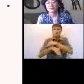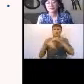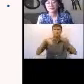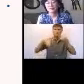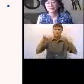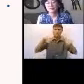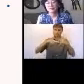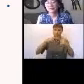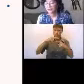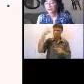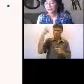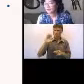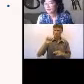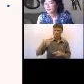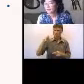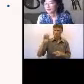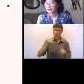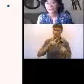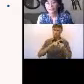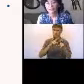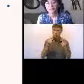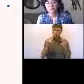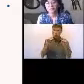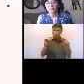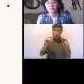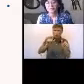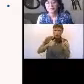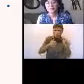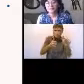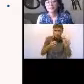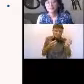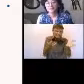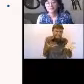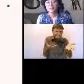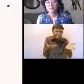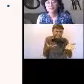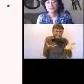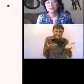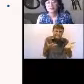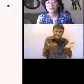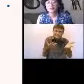there's no follow-up about what that work is and that sort of that difference between